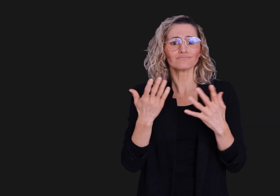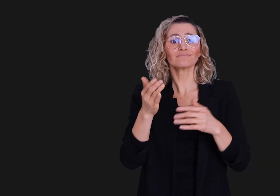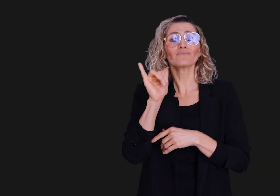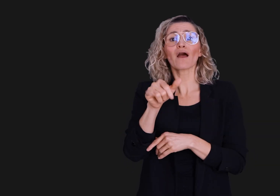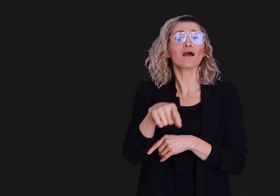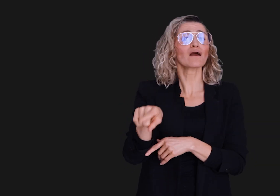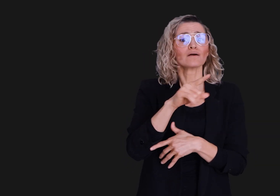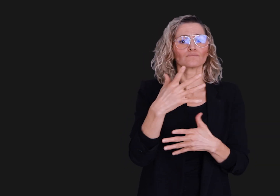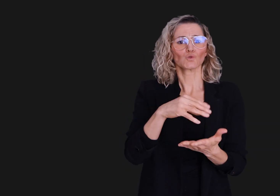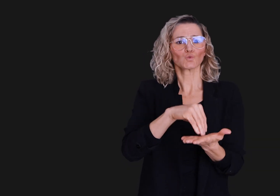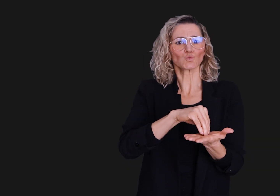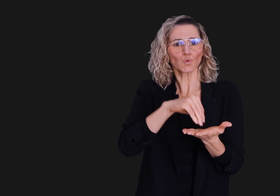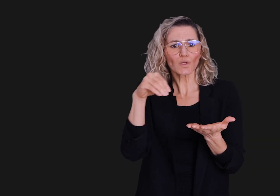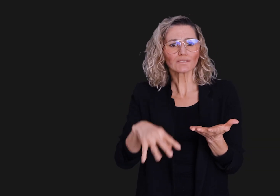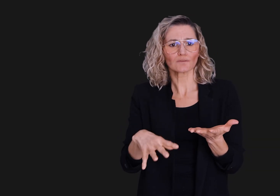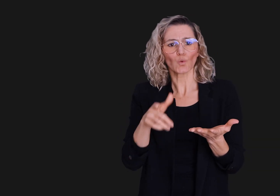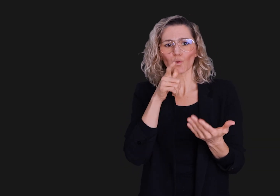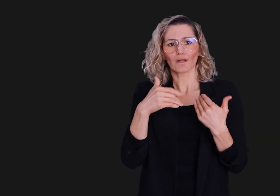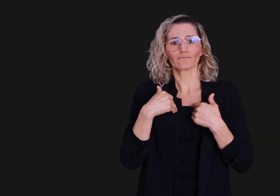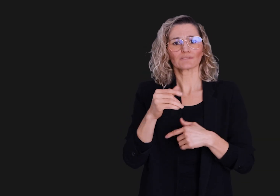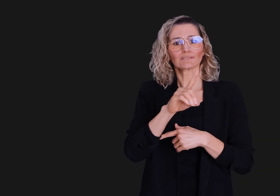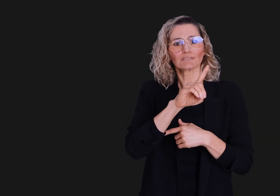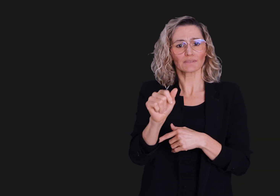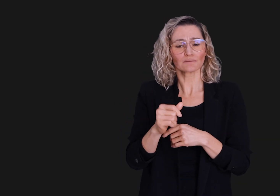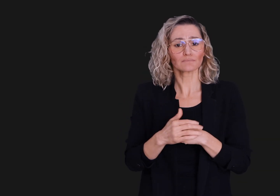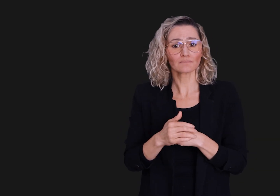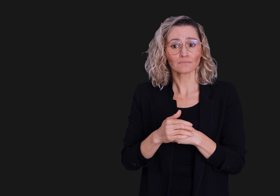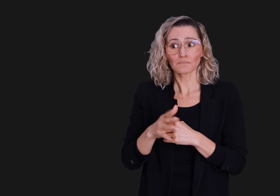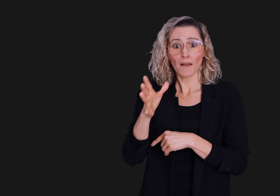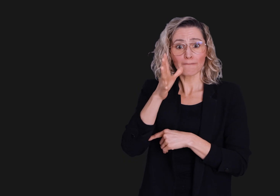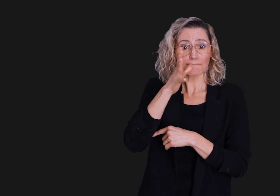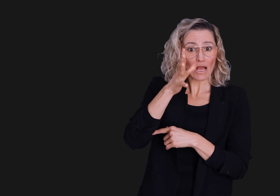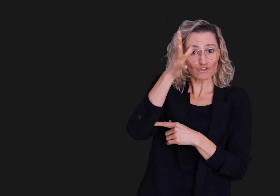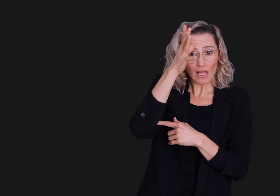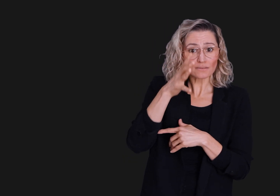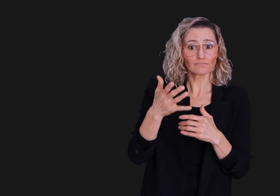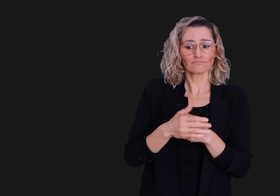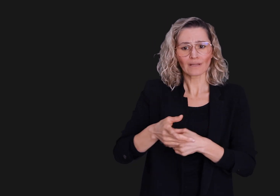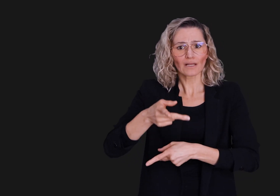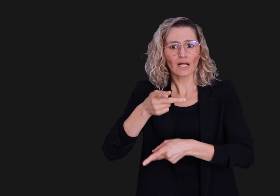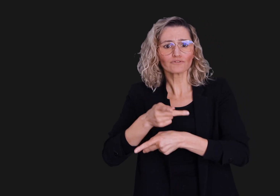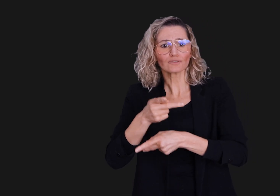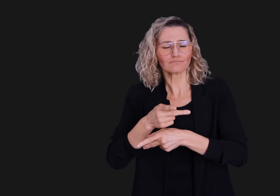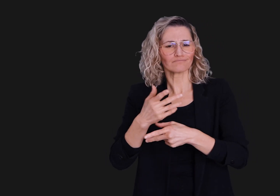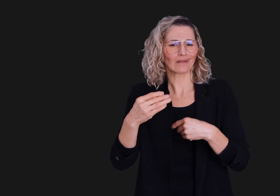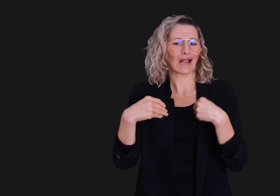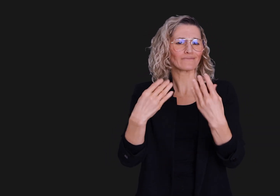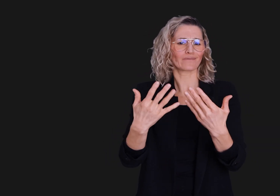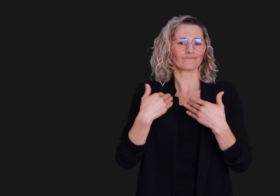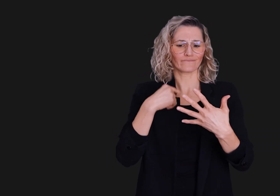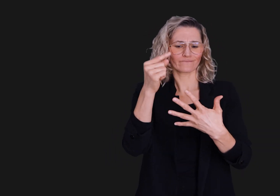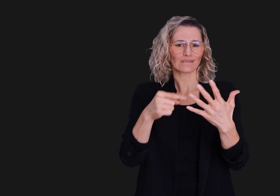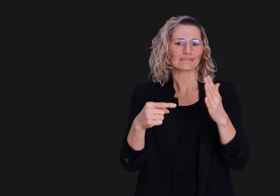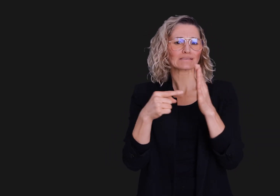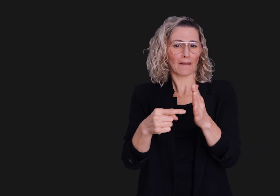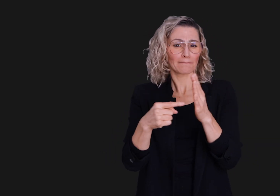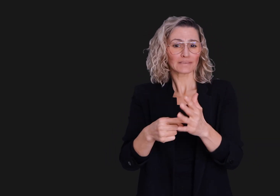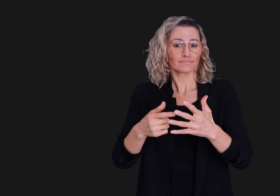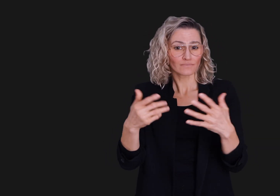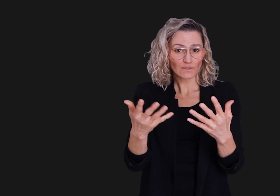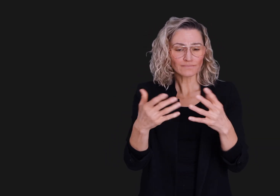These had to do with students with disabilities. Parents and caregivers gave the following examples.